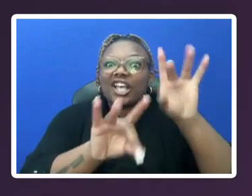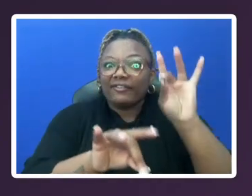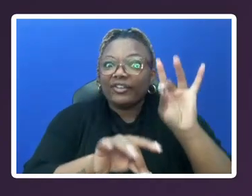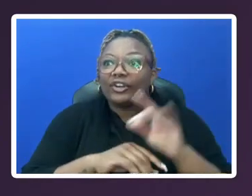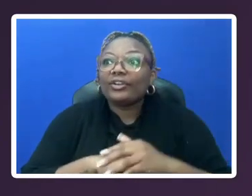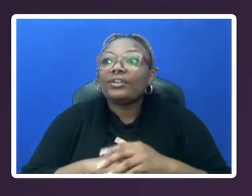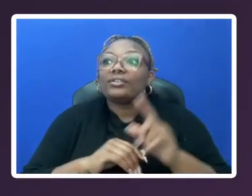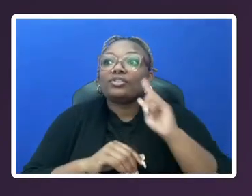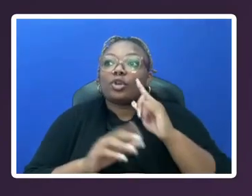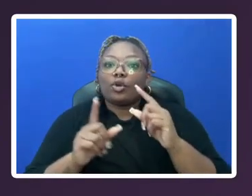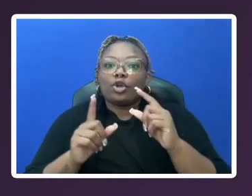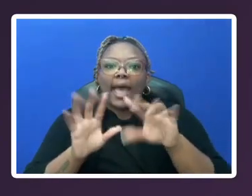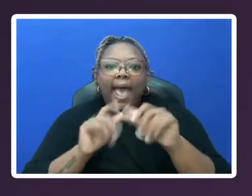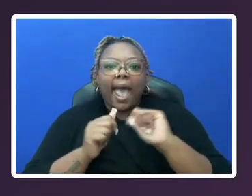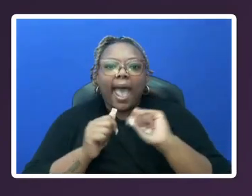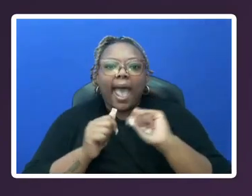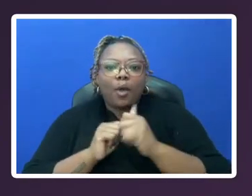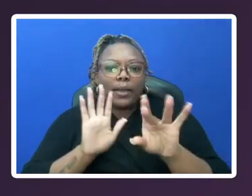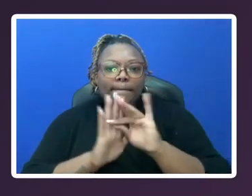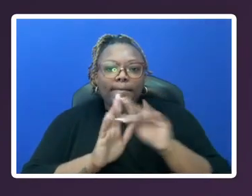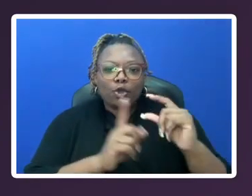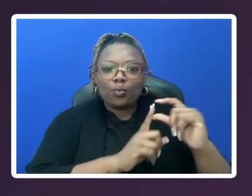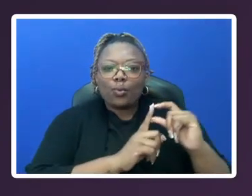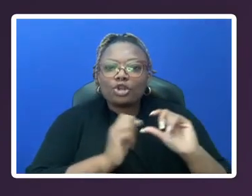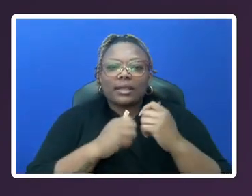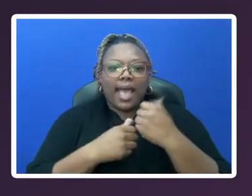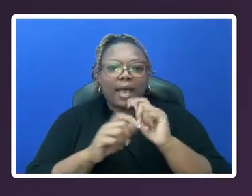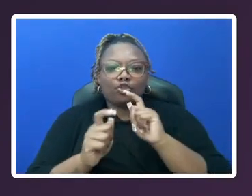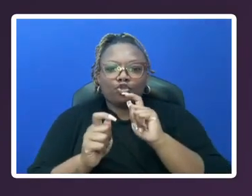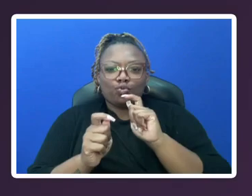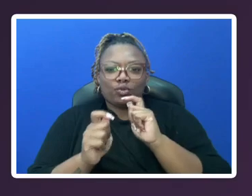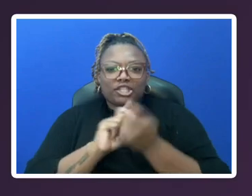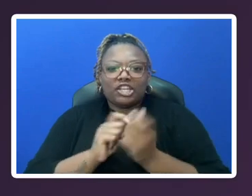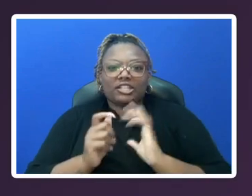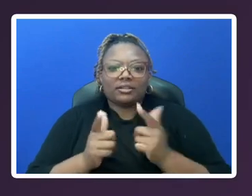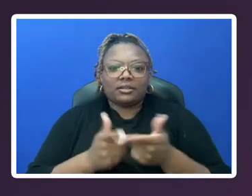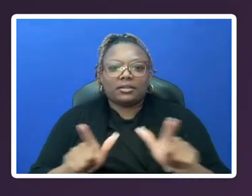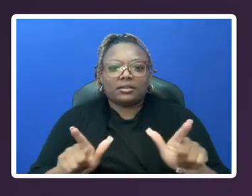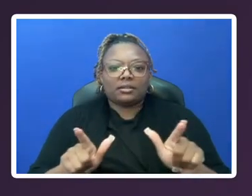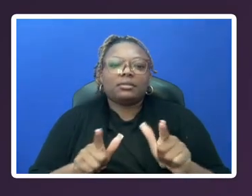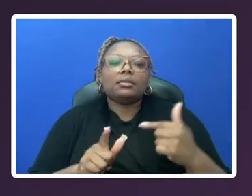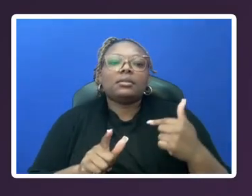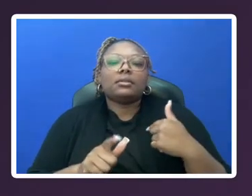how can we just, you know, make shifts in our language? And I think that from